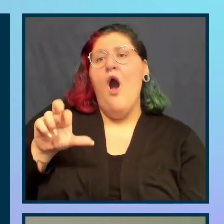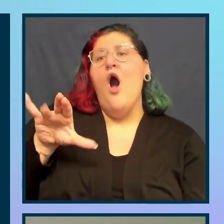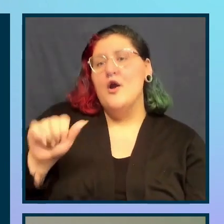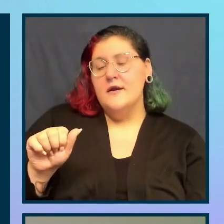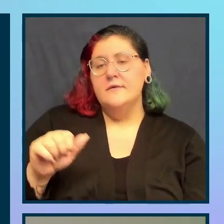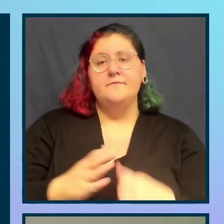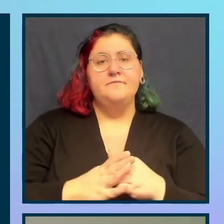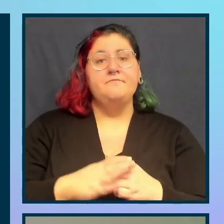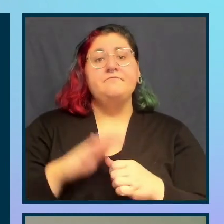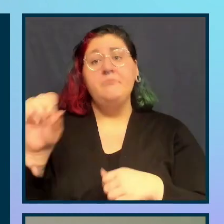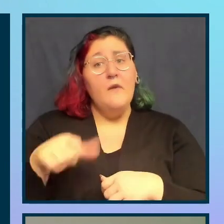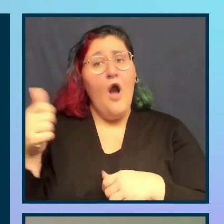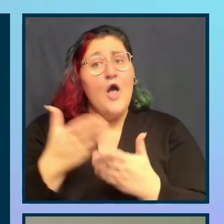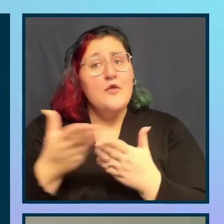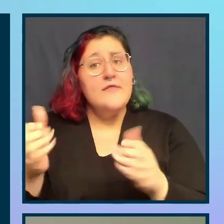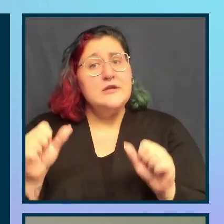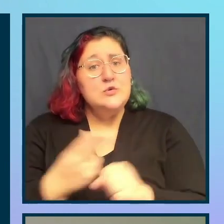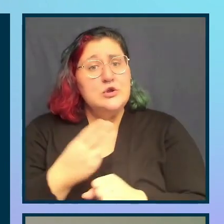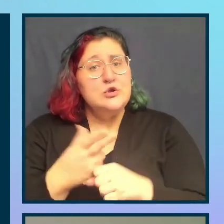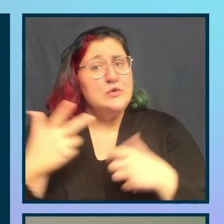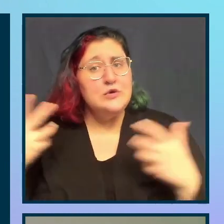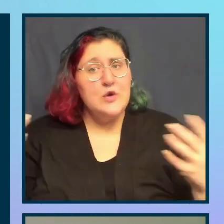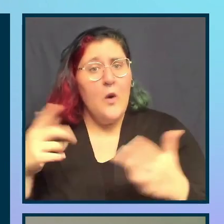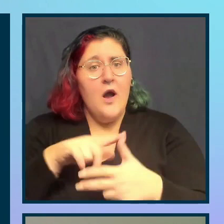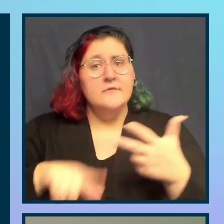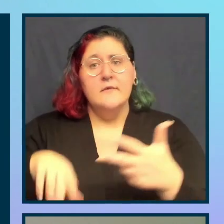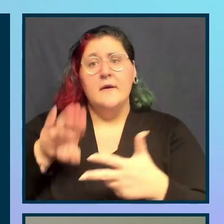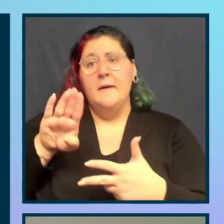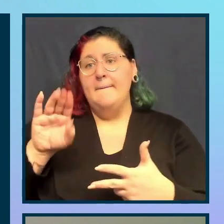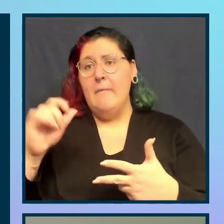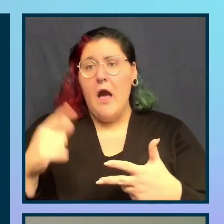websites like, inclusive components and the A11y project I mentioned before,